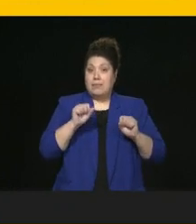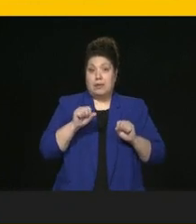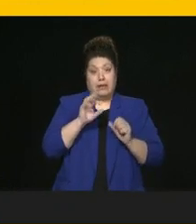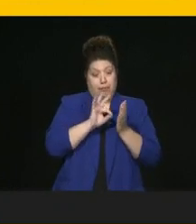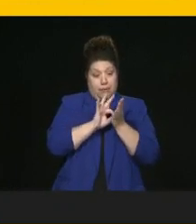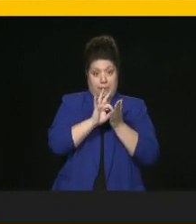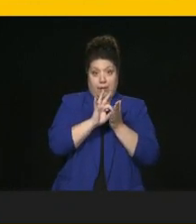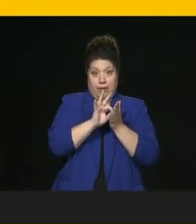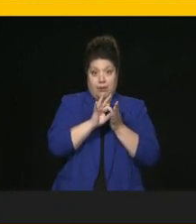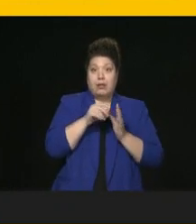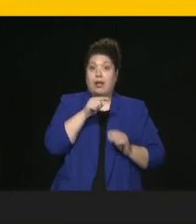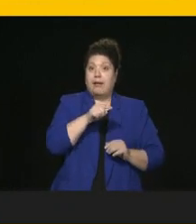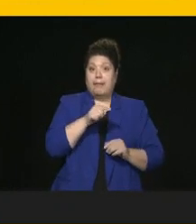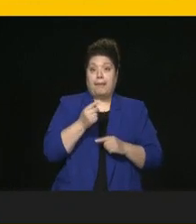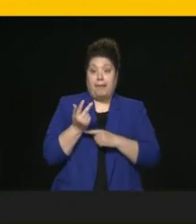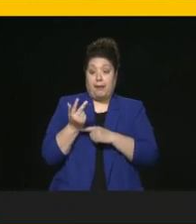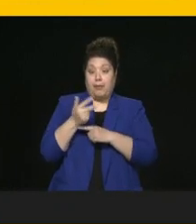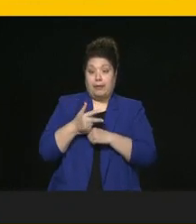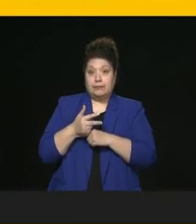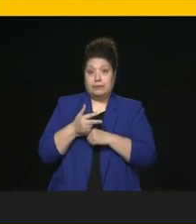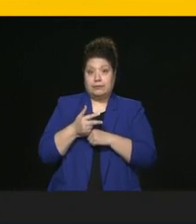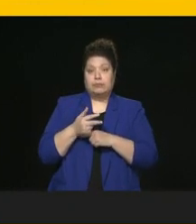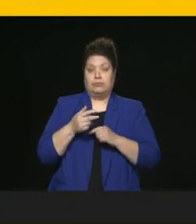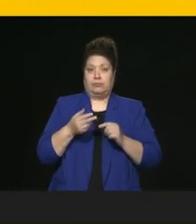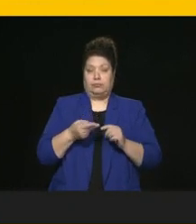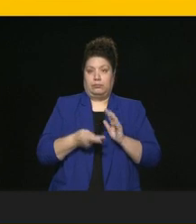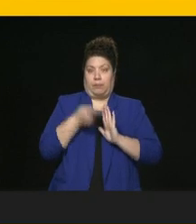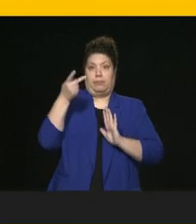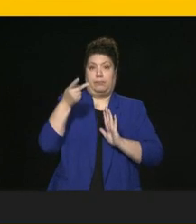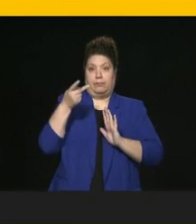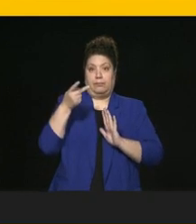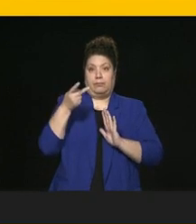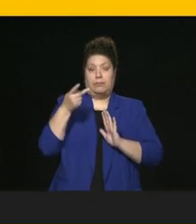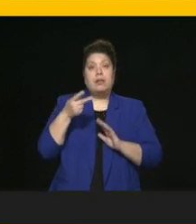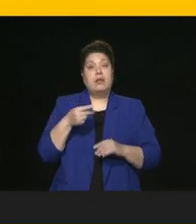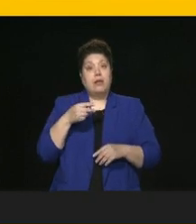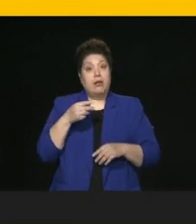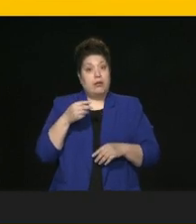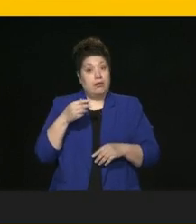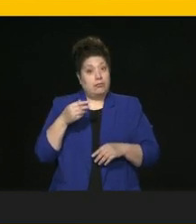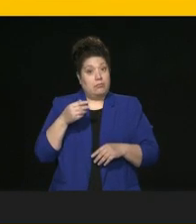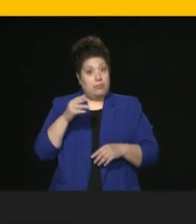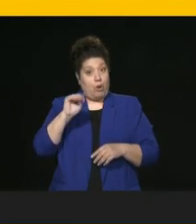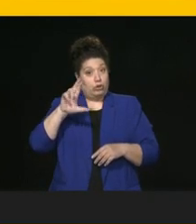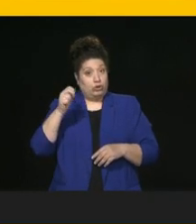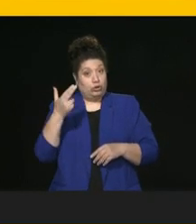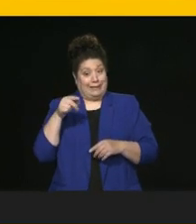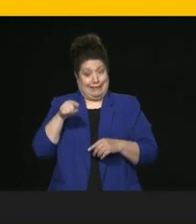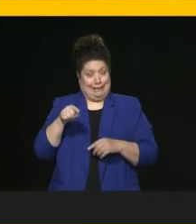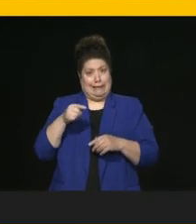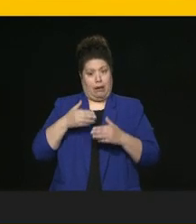THIS MEANS THAT CASE NUMBERS CAN DOUBLE EVERY TWO OR THREE DAYS.